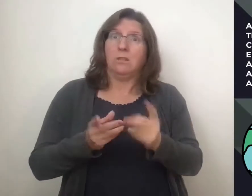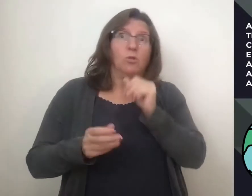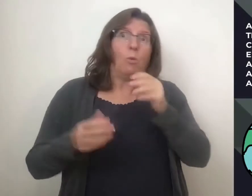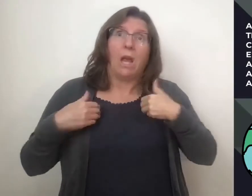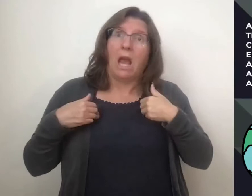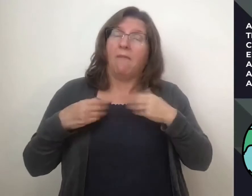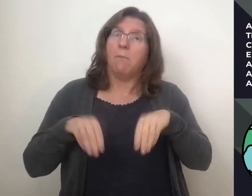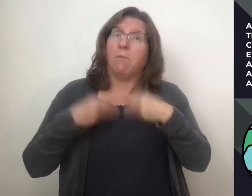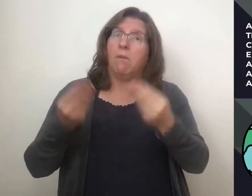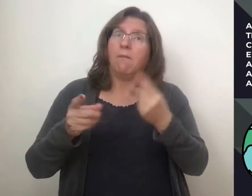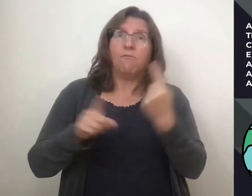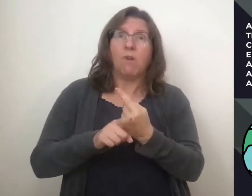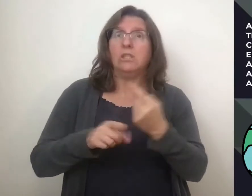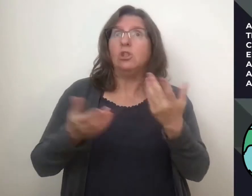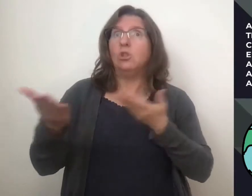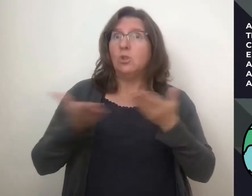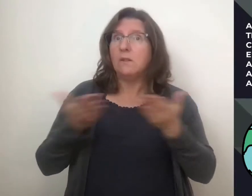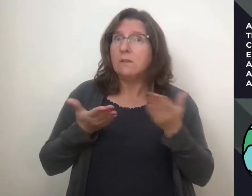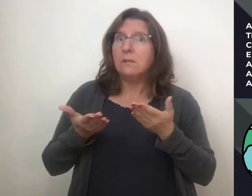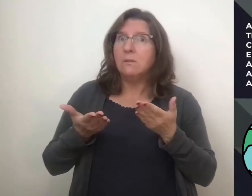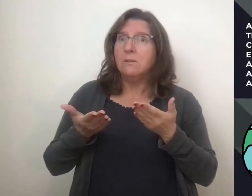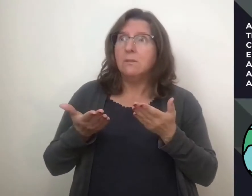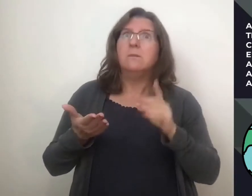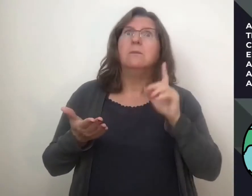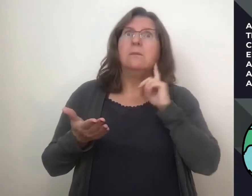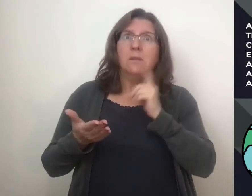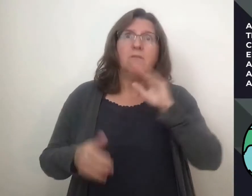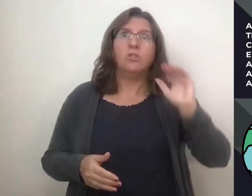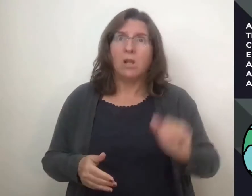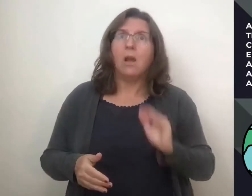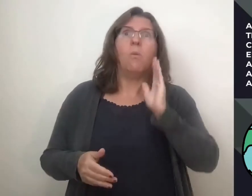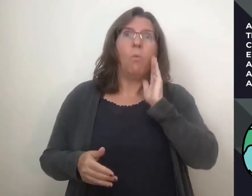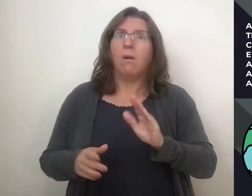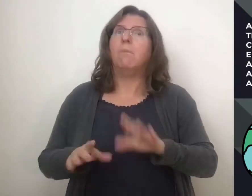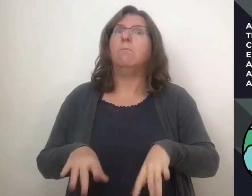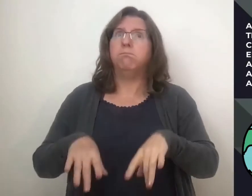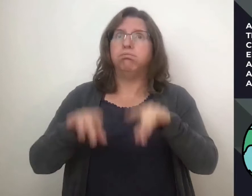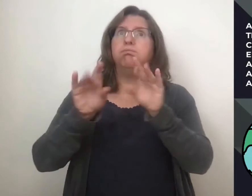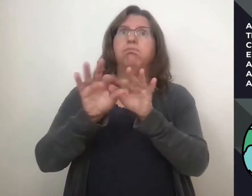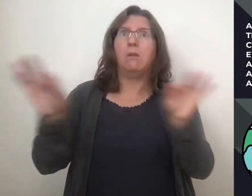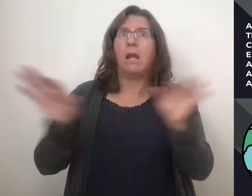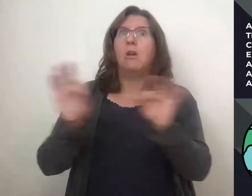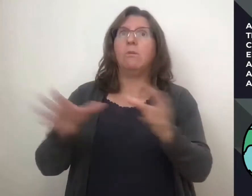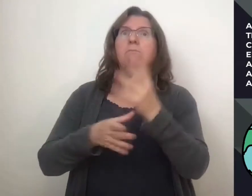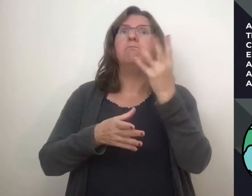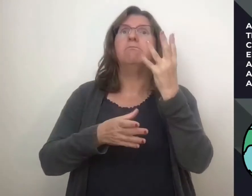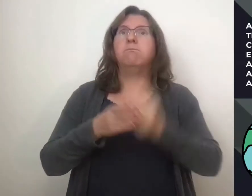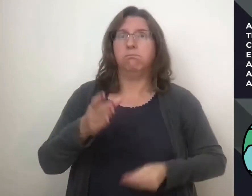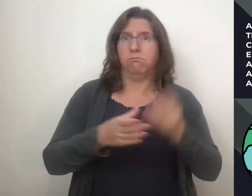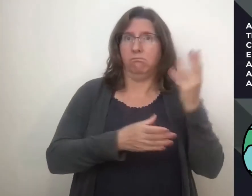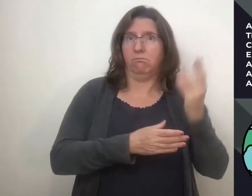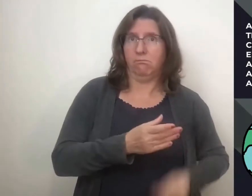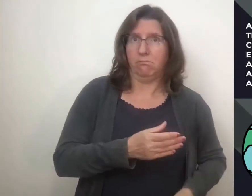But, unless there are adequate and appropriate resources and services, the child will end up language deprived.